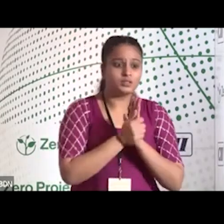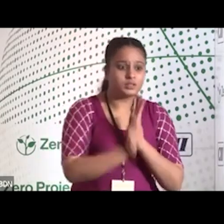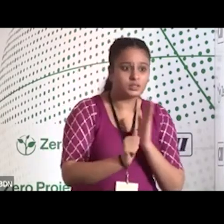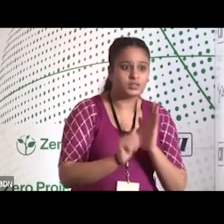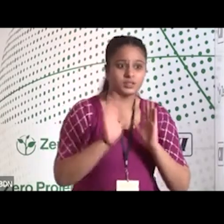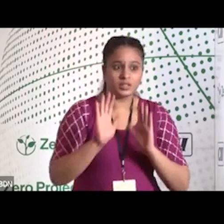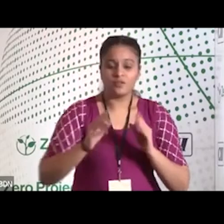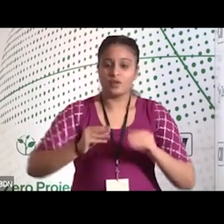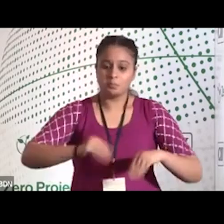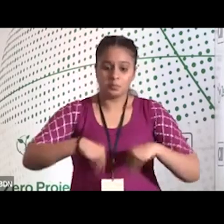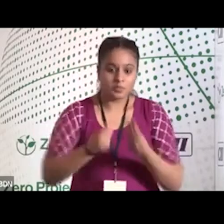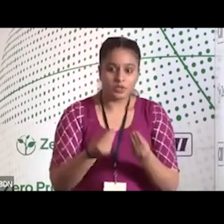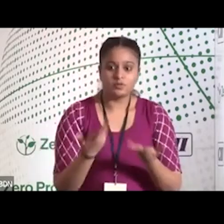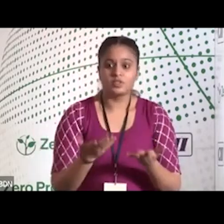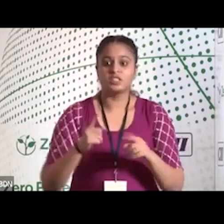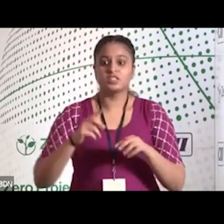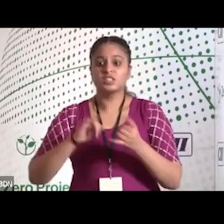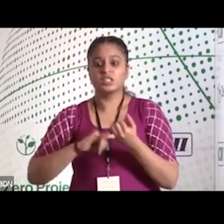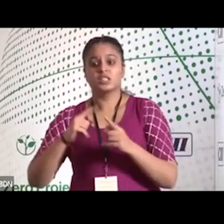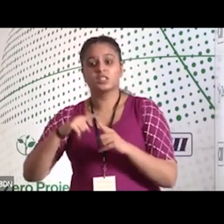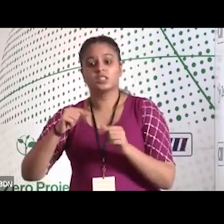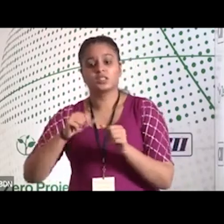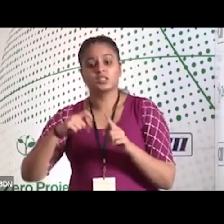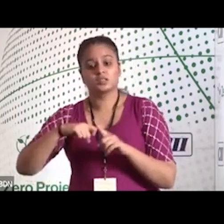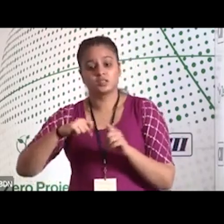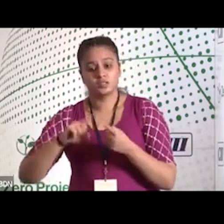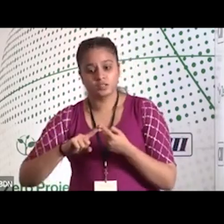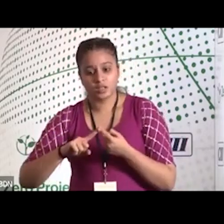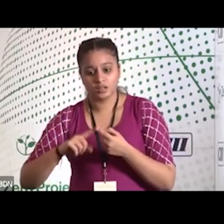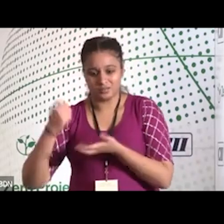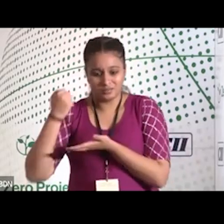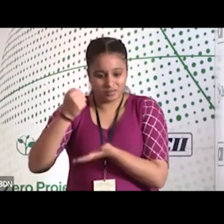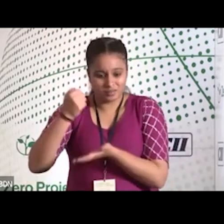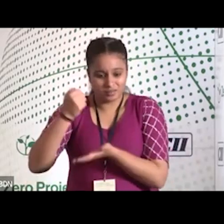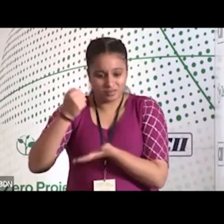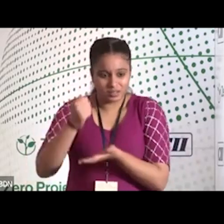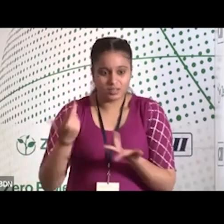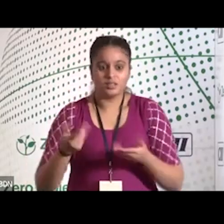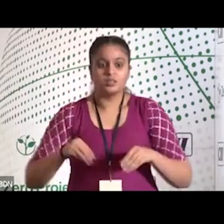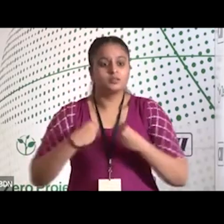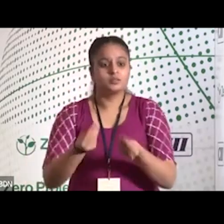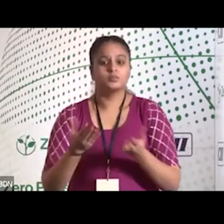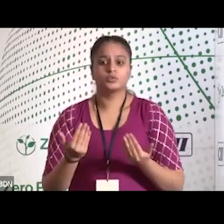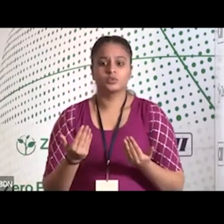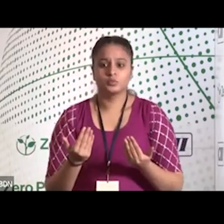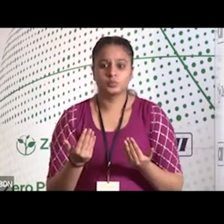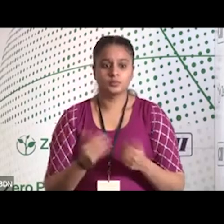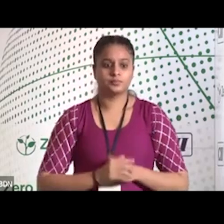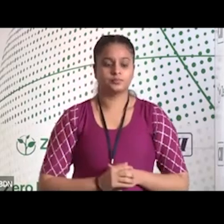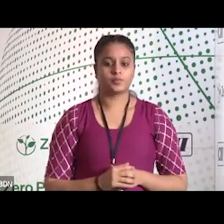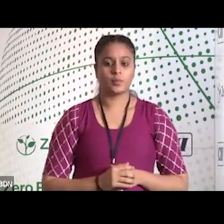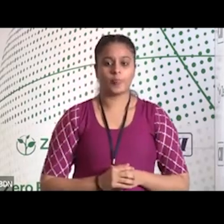whoever our stakeholders it is their immediate need. The thing that will help them pivot over the little that they are facing.